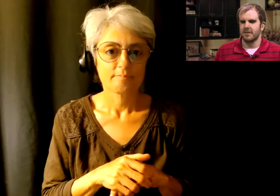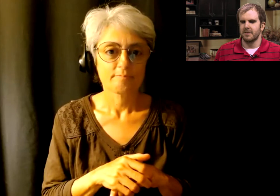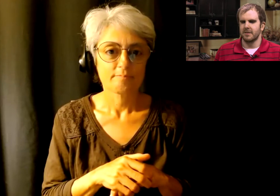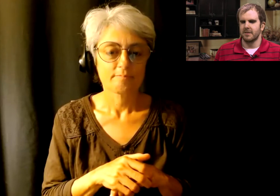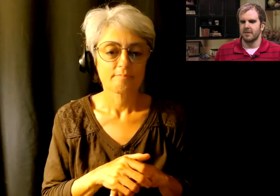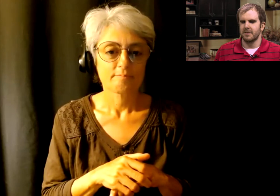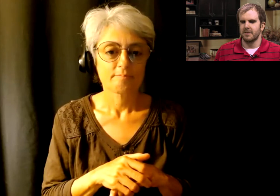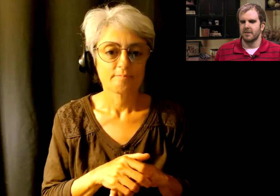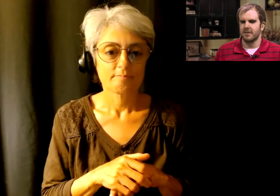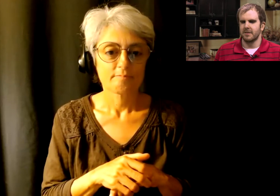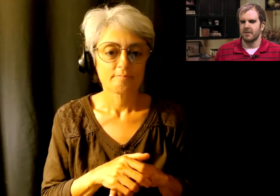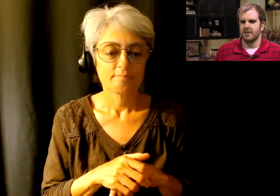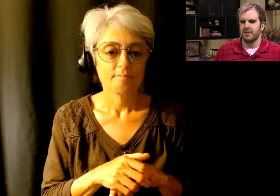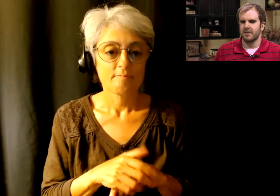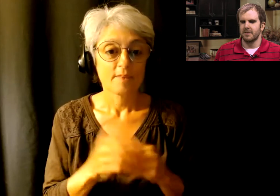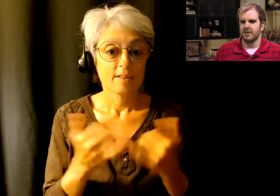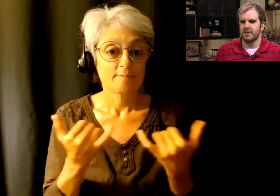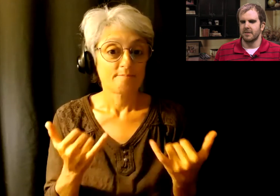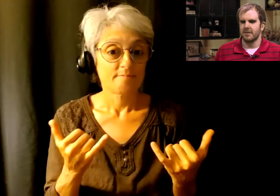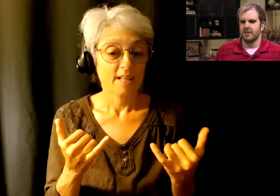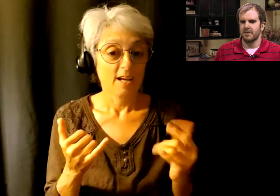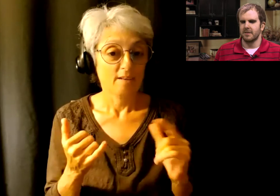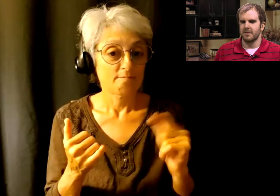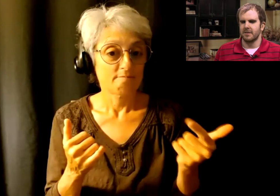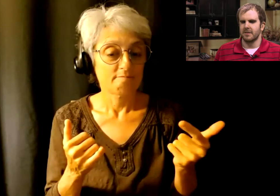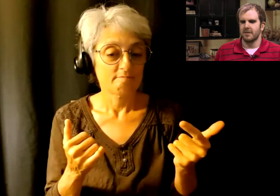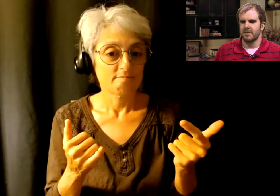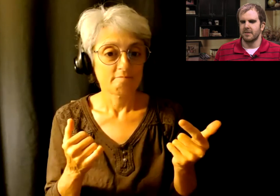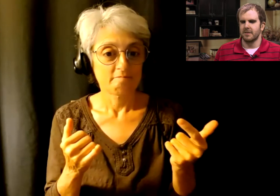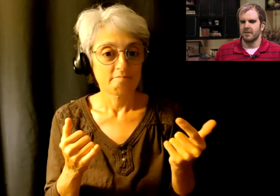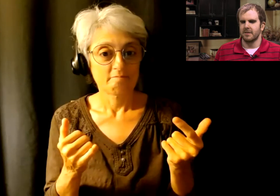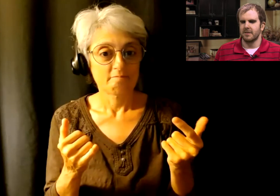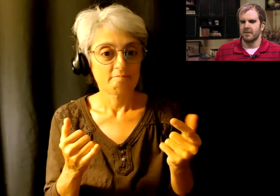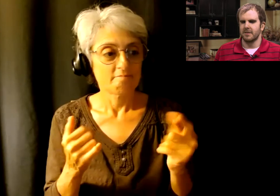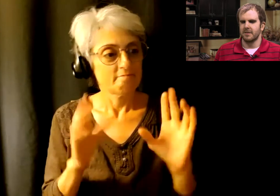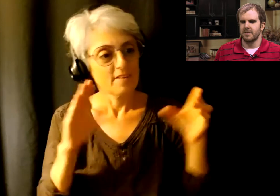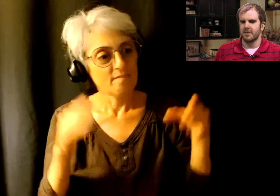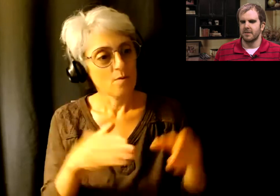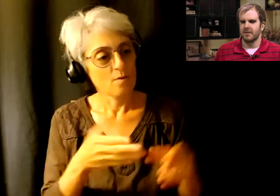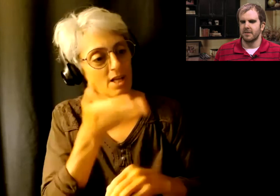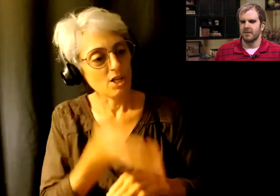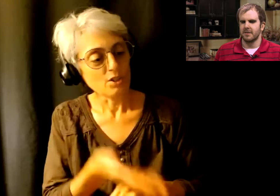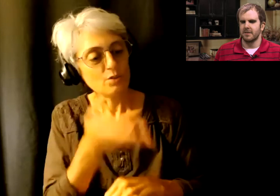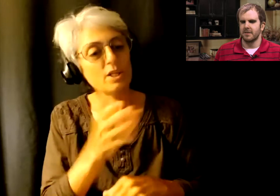Let's give you a chance to take center stage and talk about your piano playing go right ahead